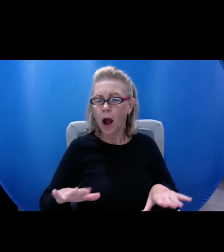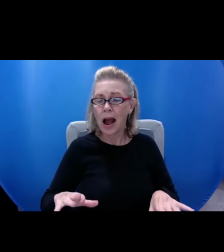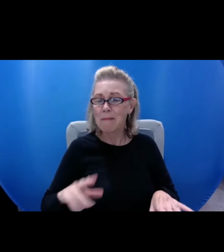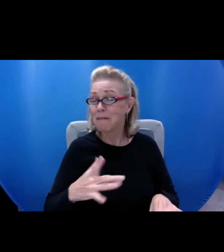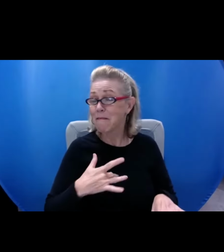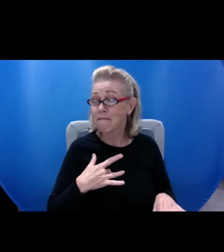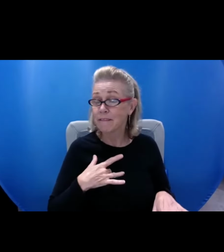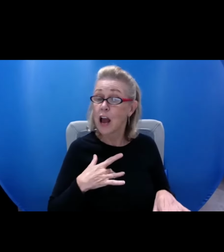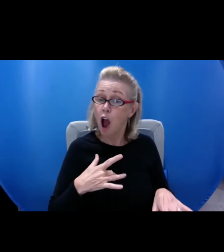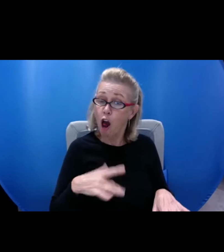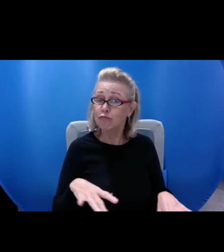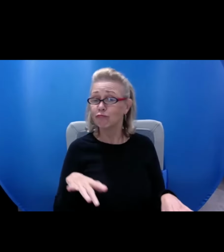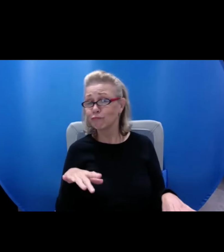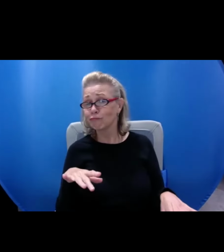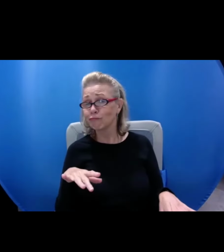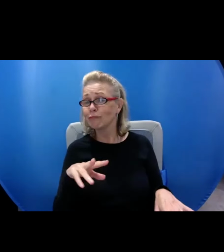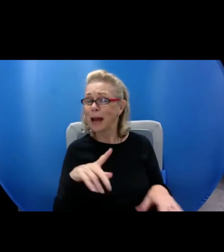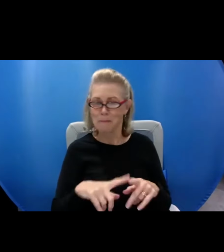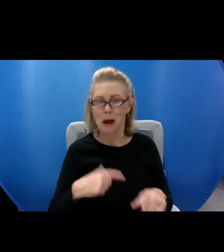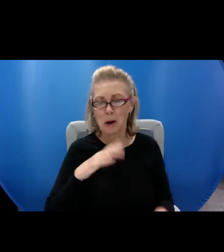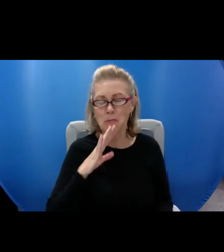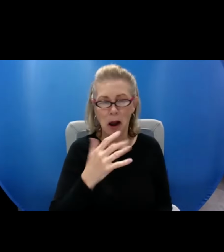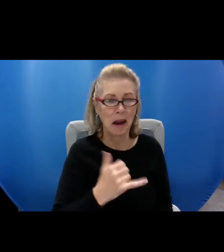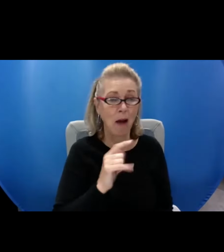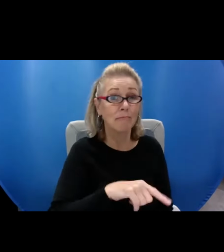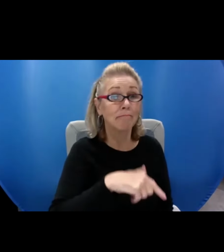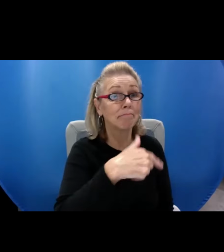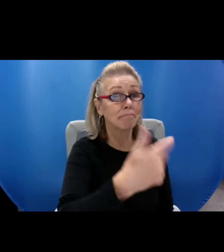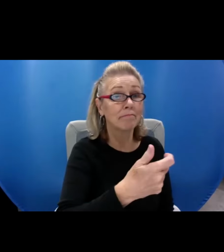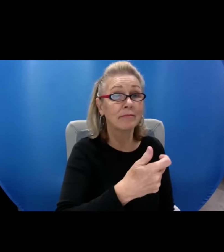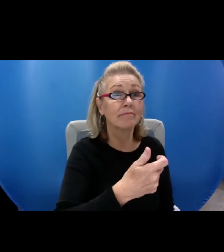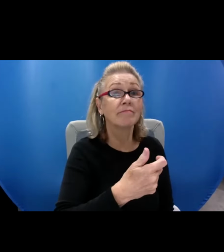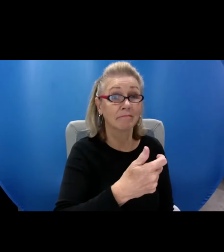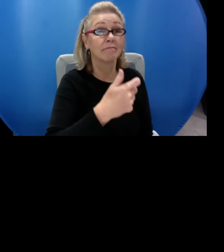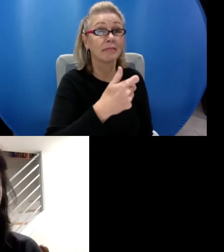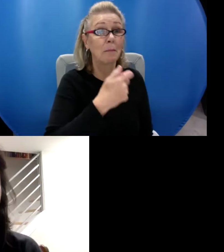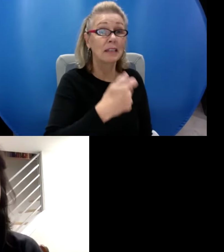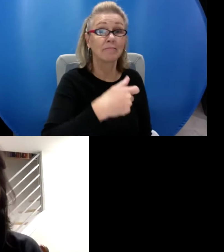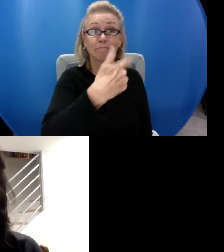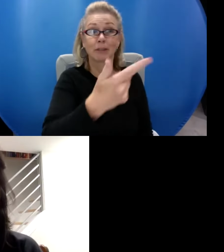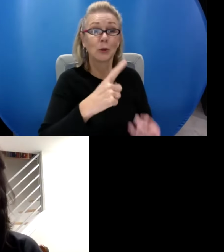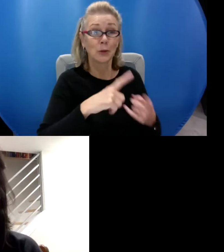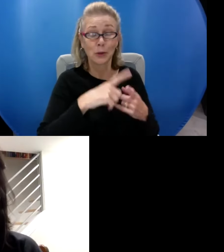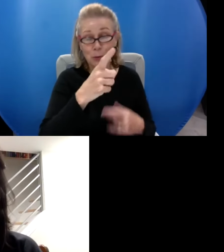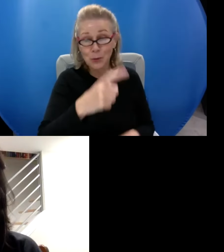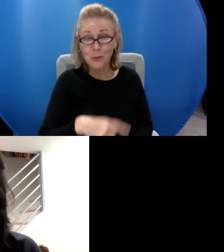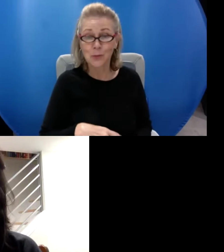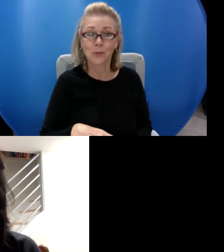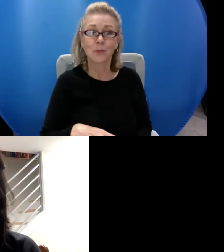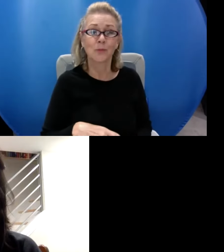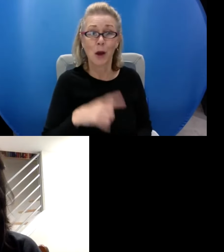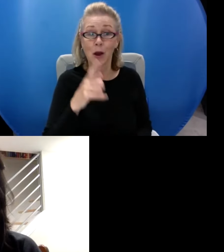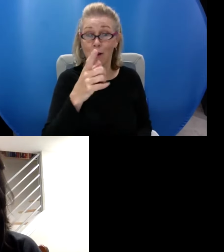over to my colleague and Lara, please go ahead to start and bless us with your presentation.